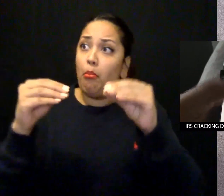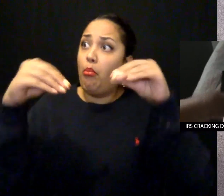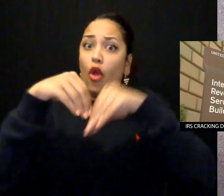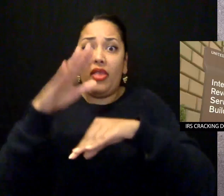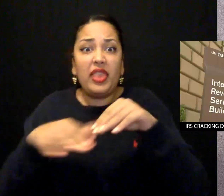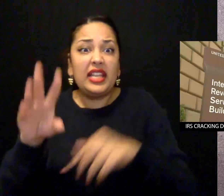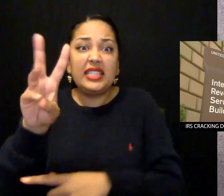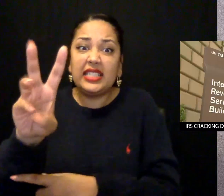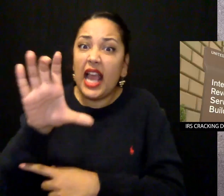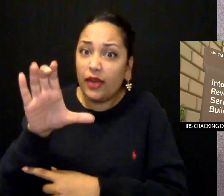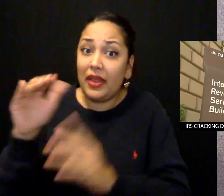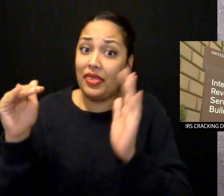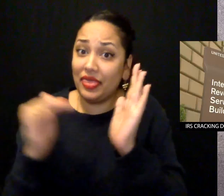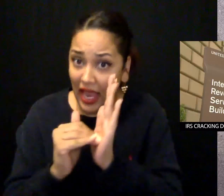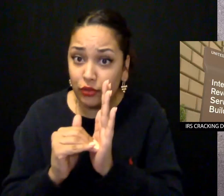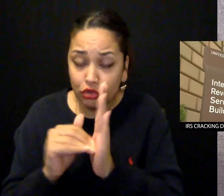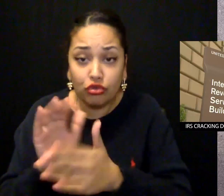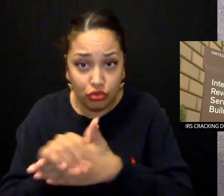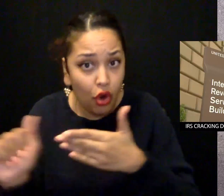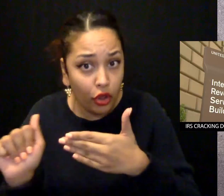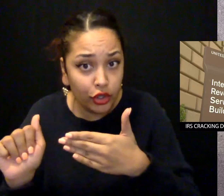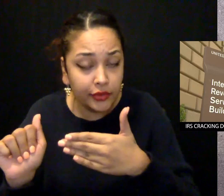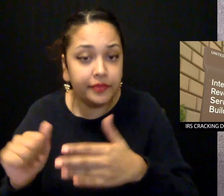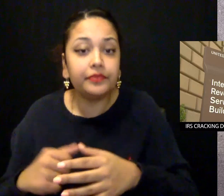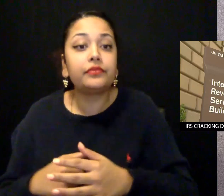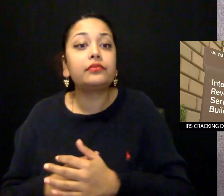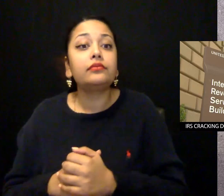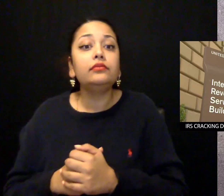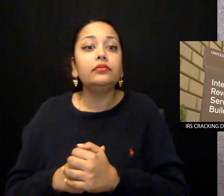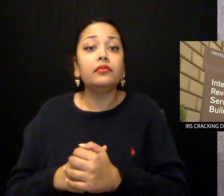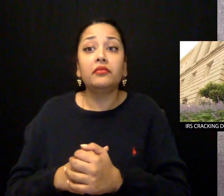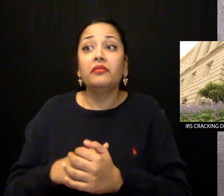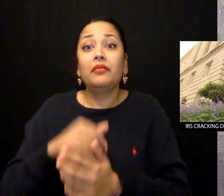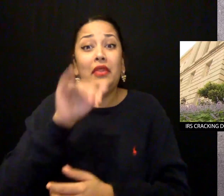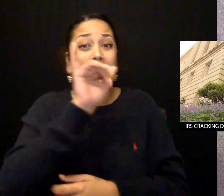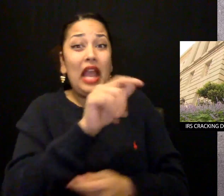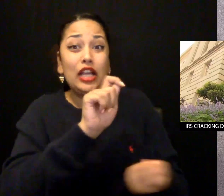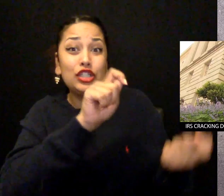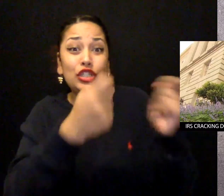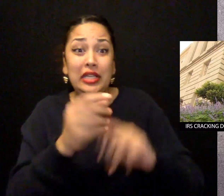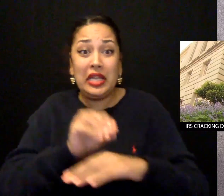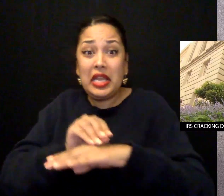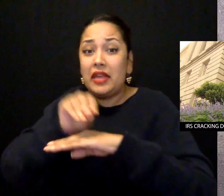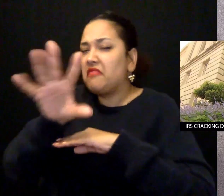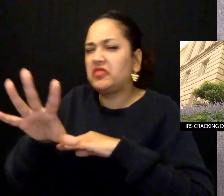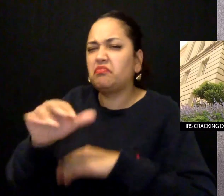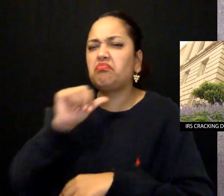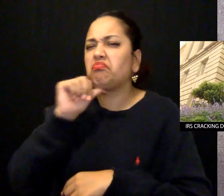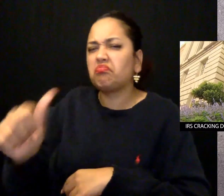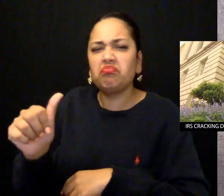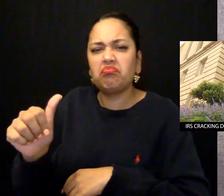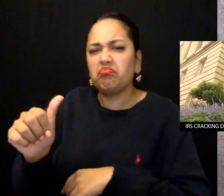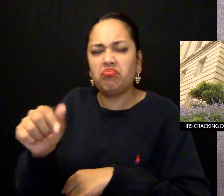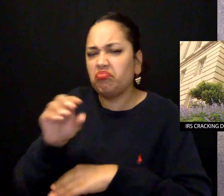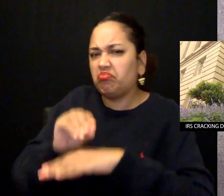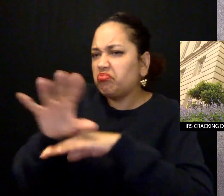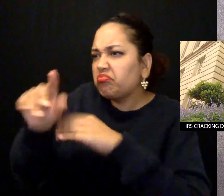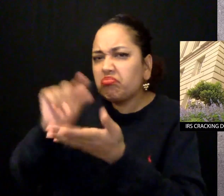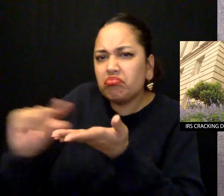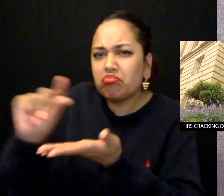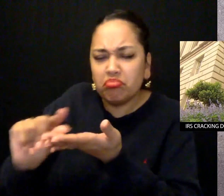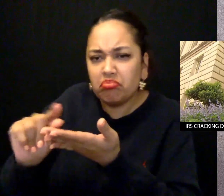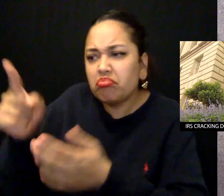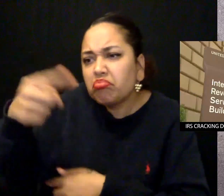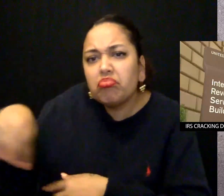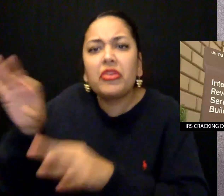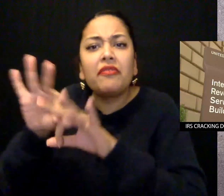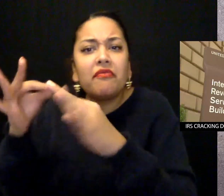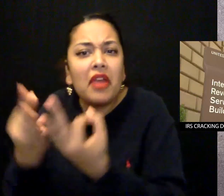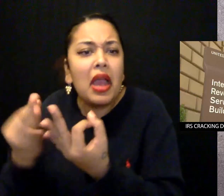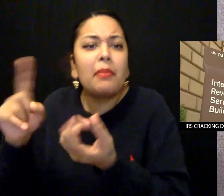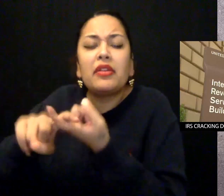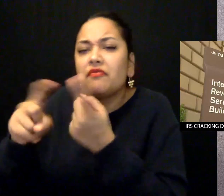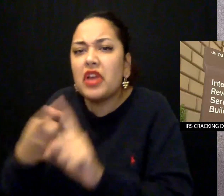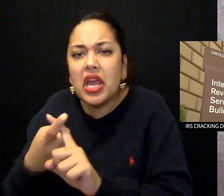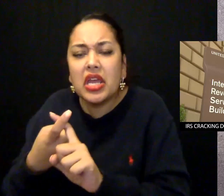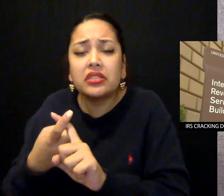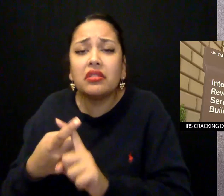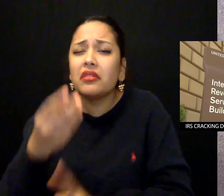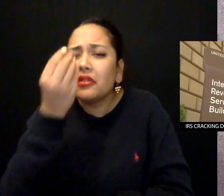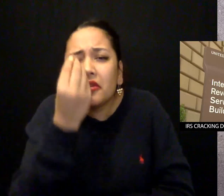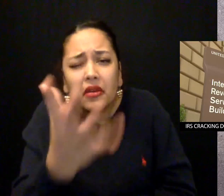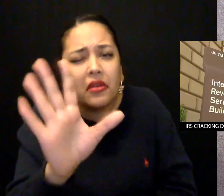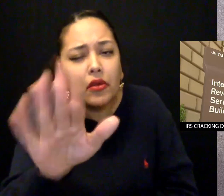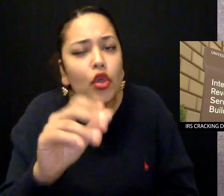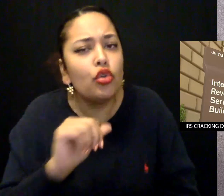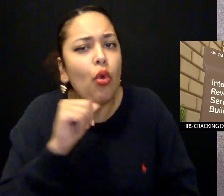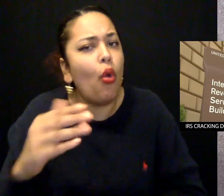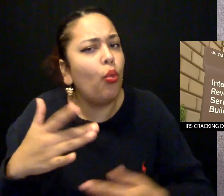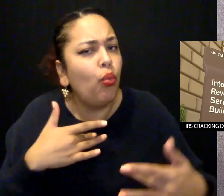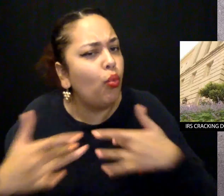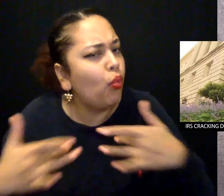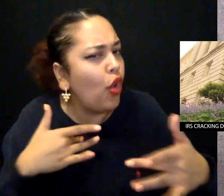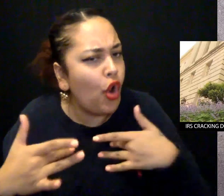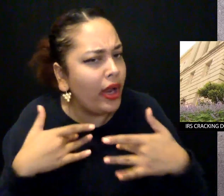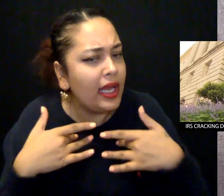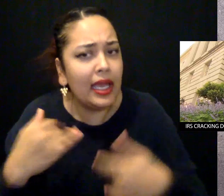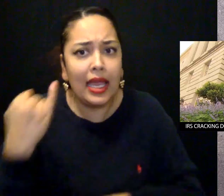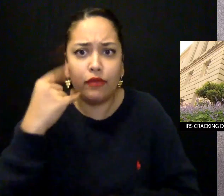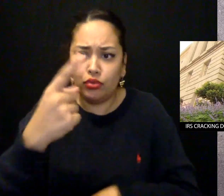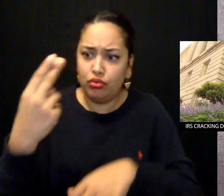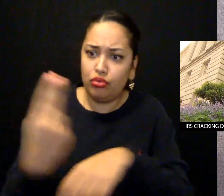more than $600,000 the change does not affect reimbursements for